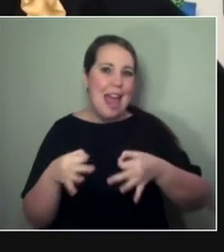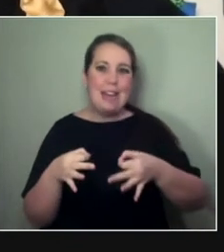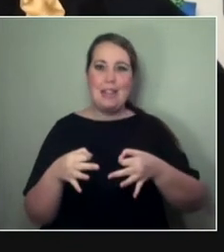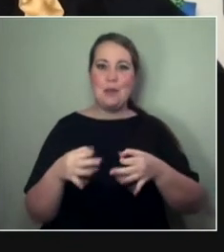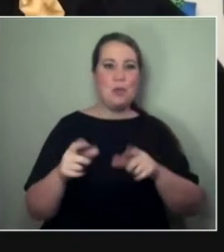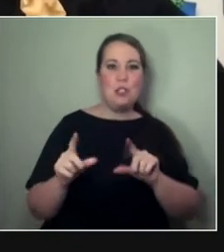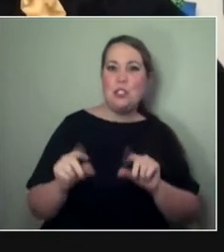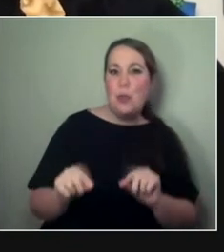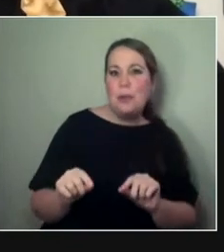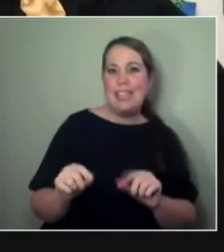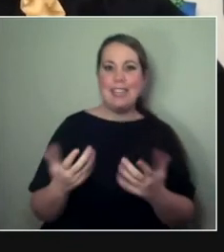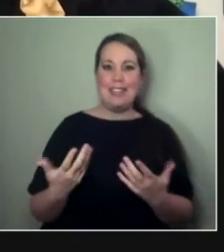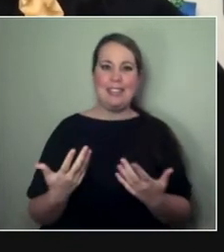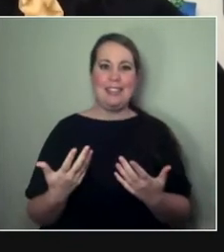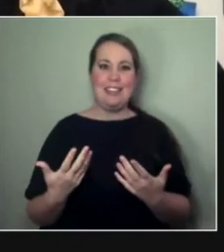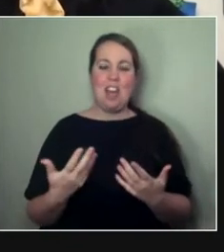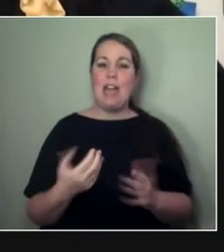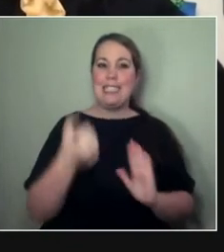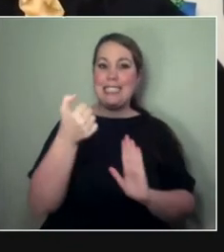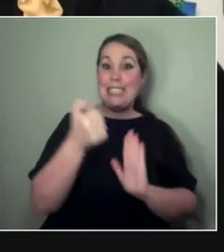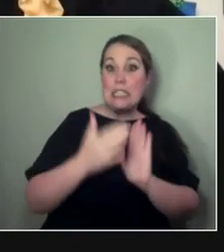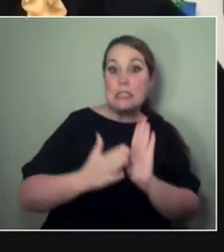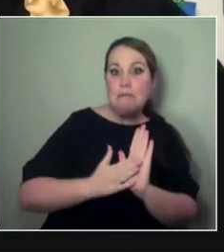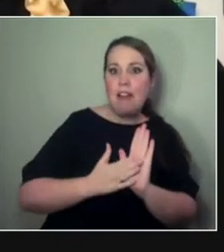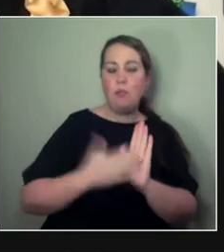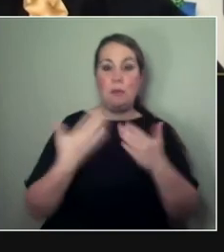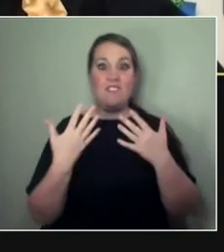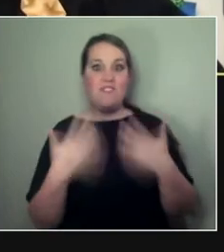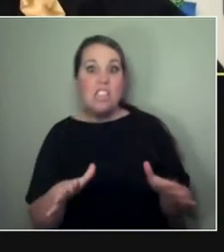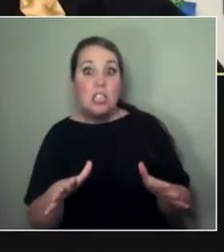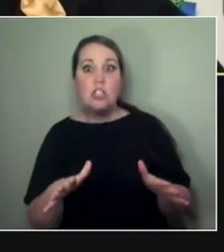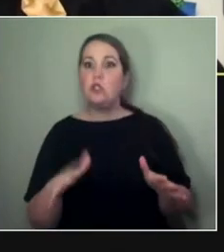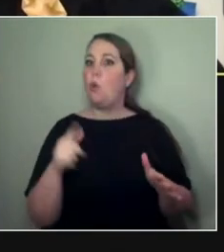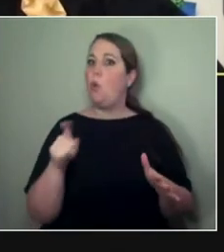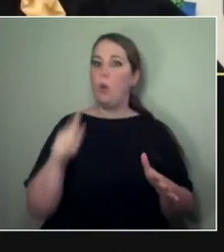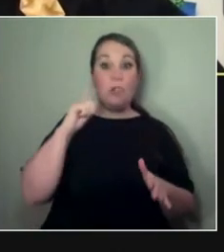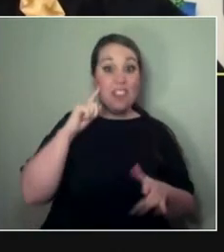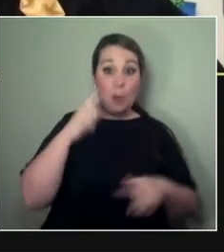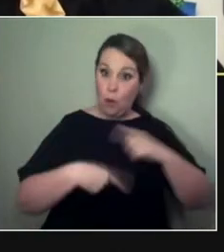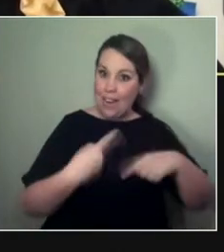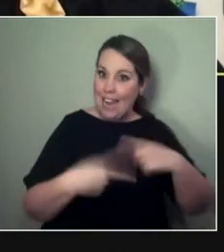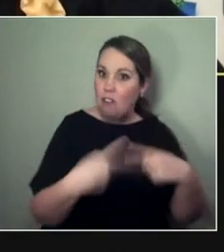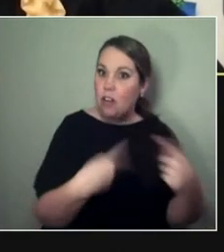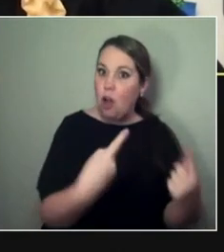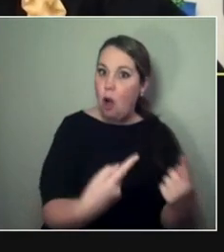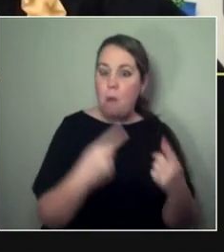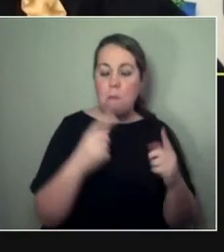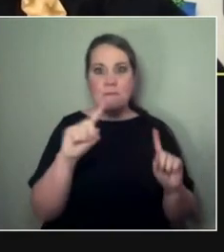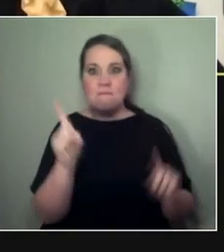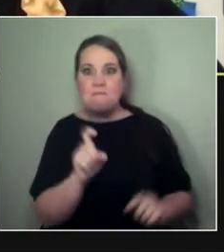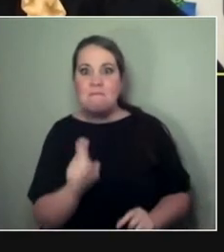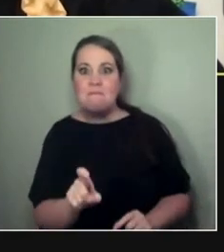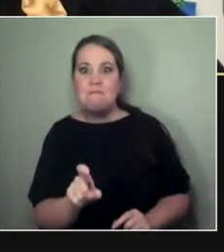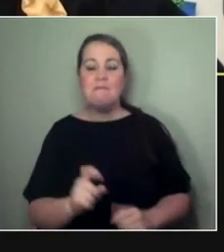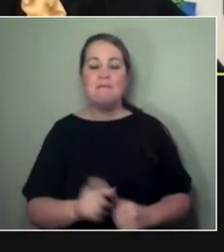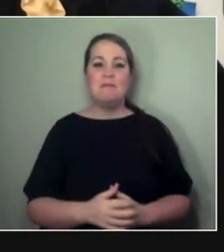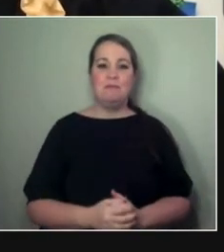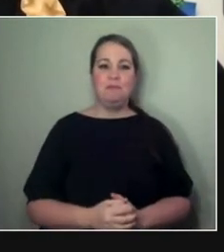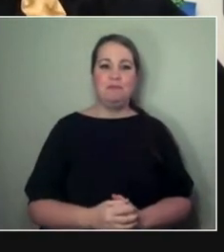Yeah, are you done in six months or is this like this forever? I mean, it's always the place where people are.